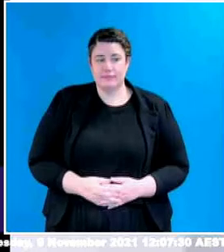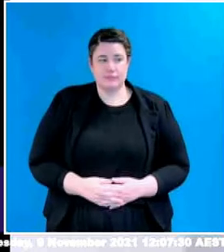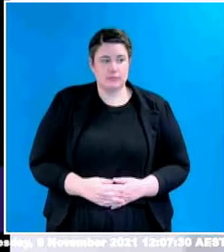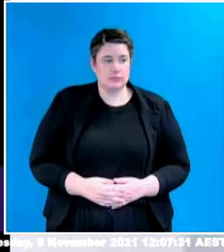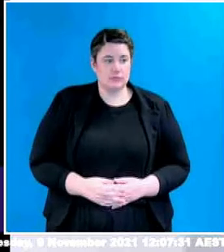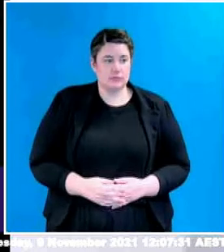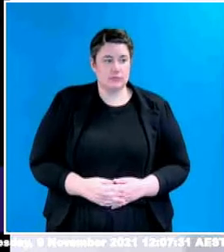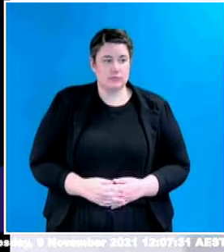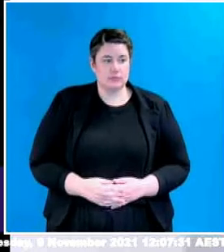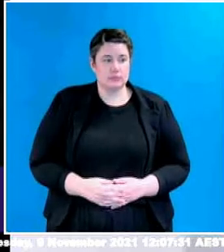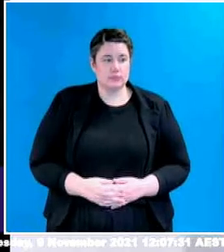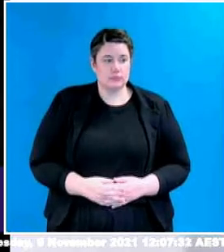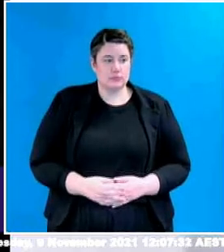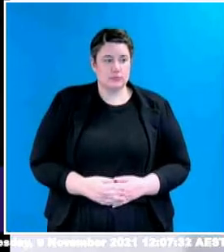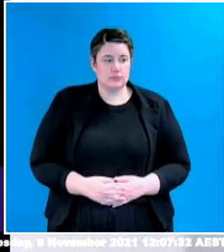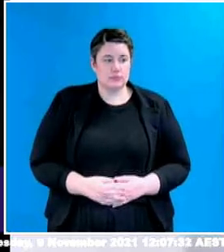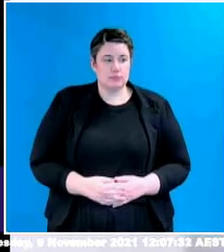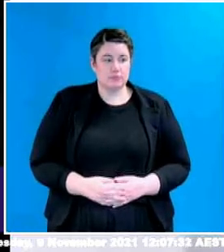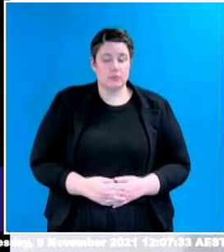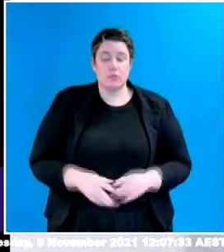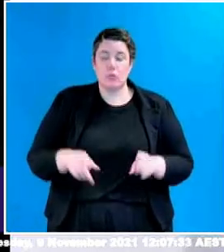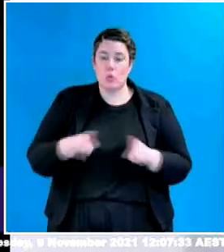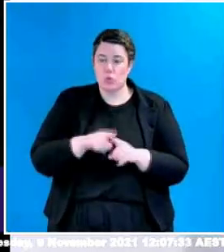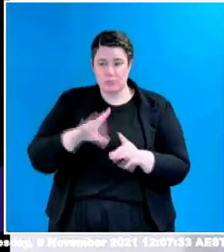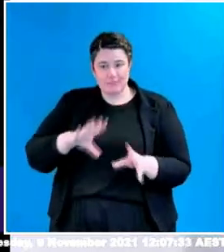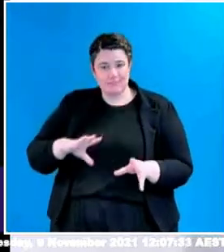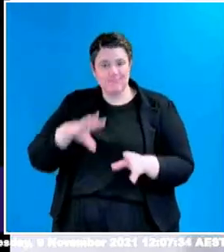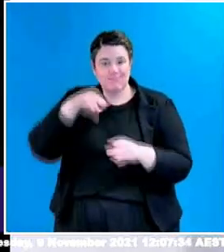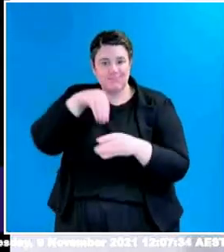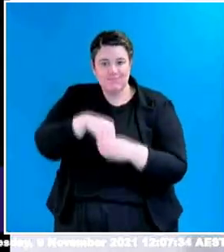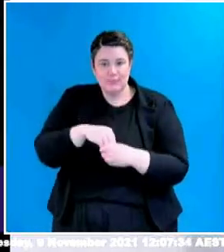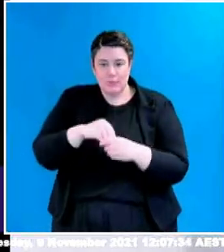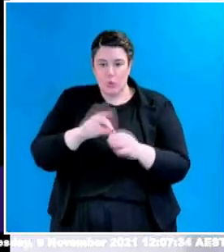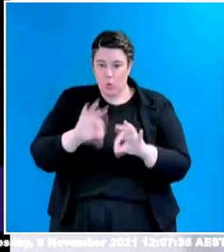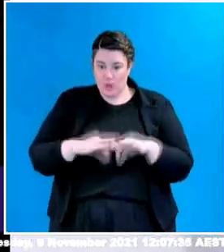Also, the forming and joining of organisations of persons with